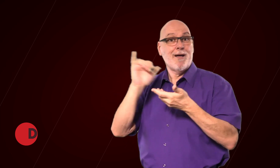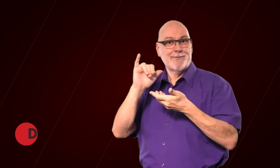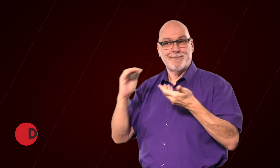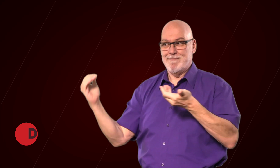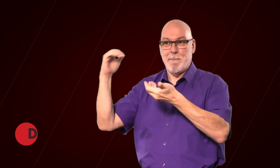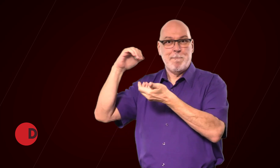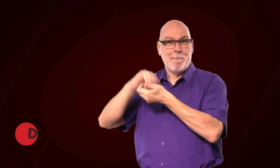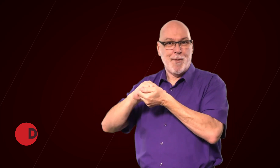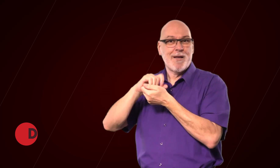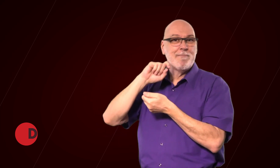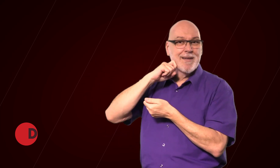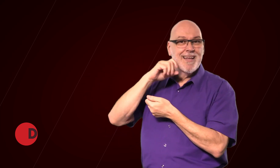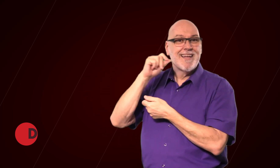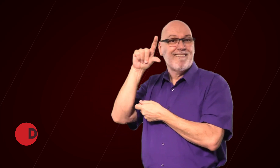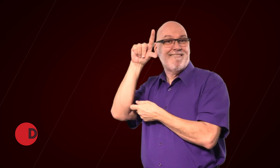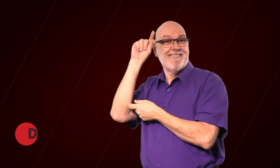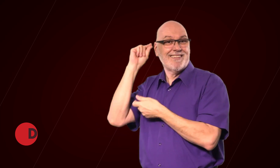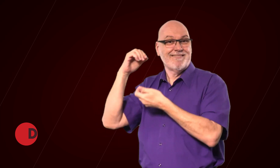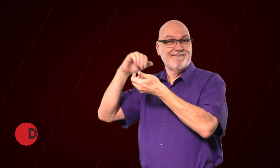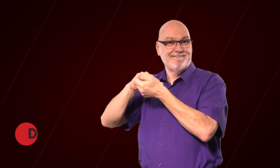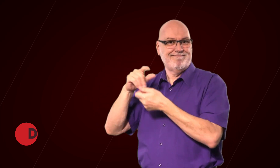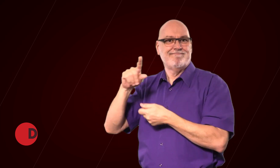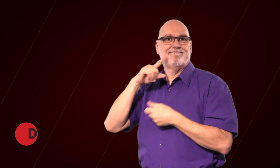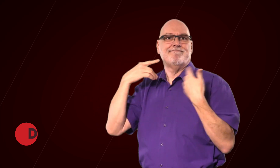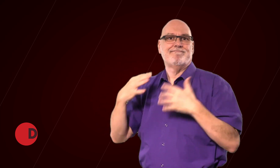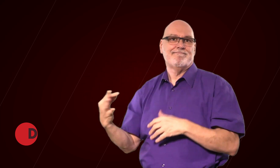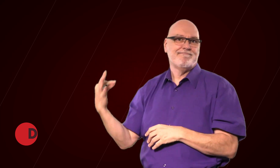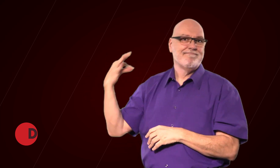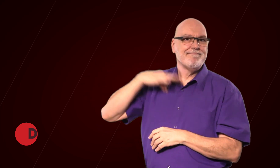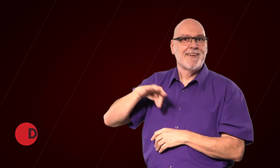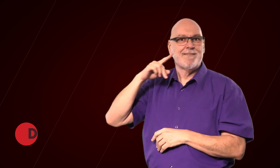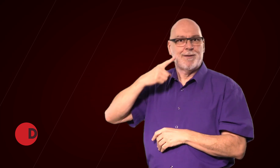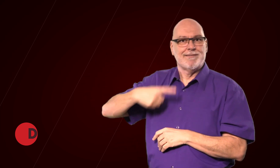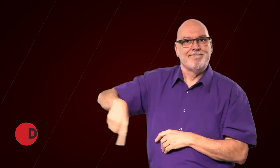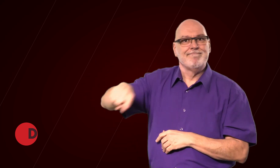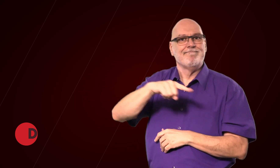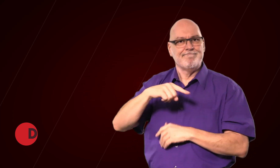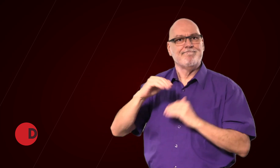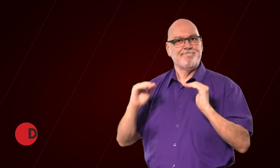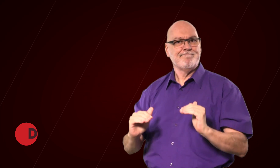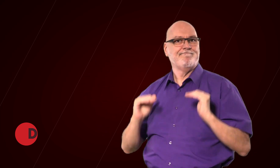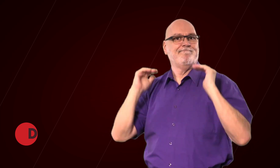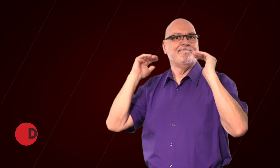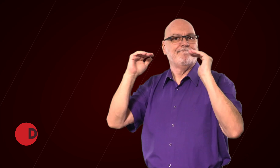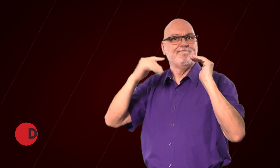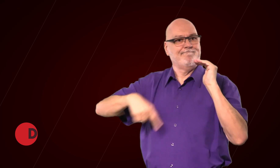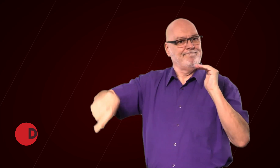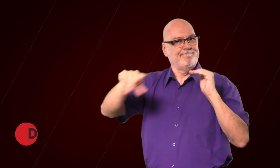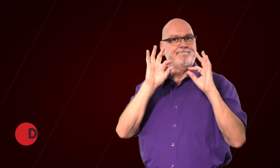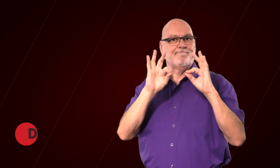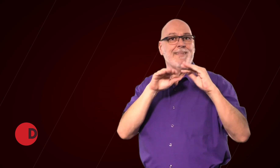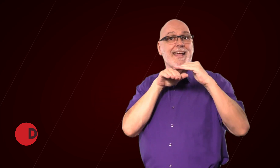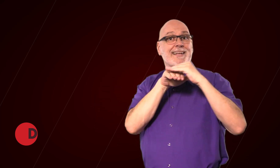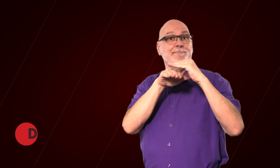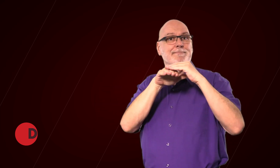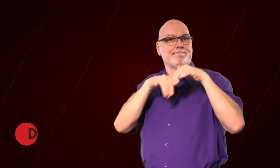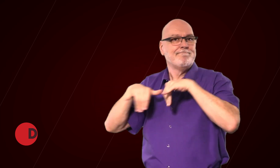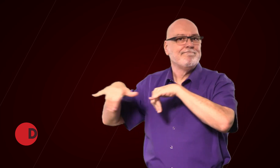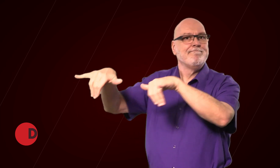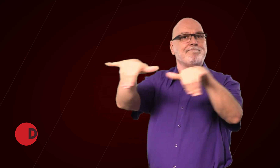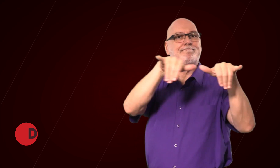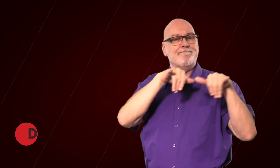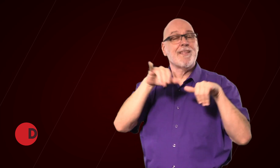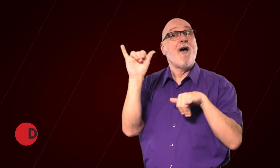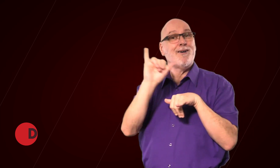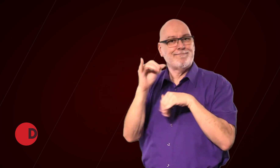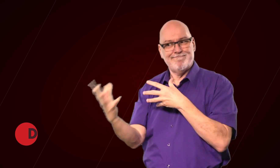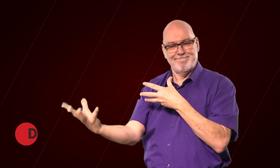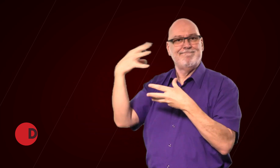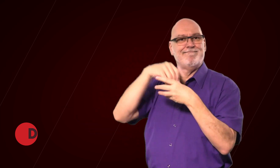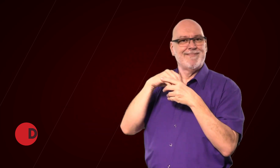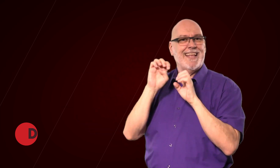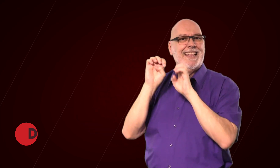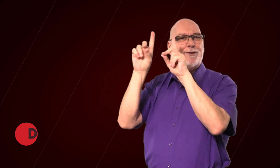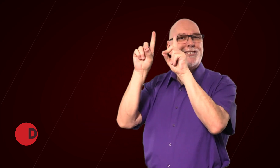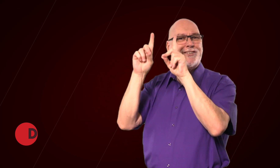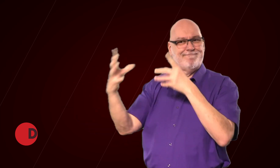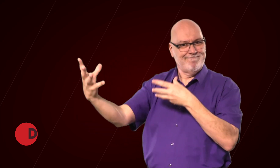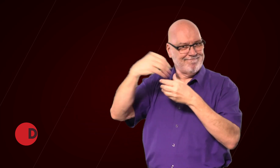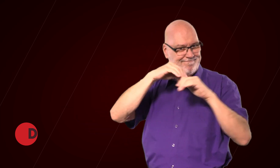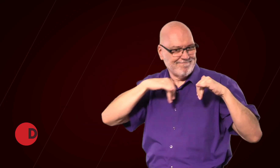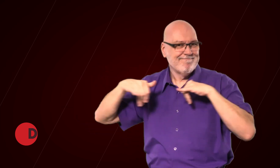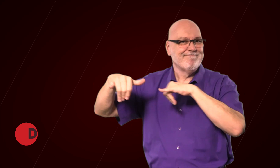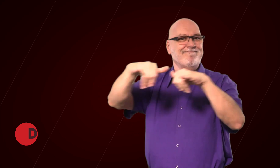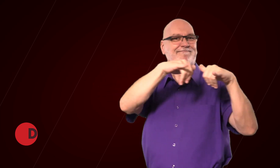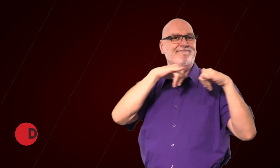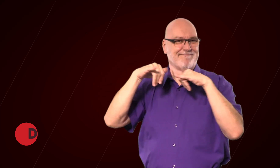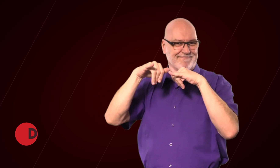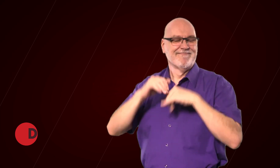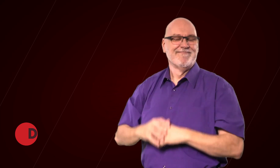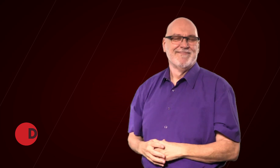the partnership between Apple and Gallaudet has been beneficial in advancing greater accessibility and inclusion in education.